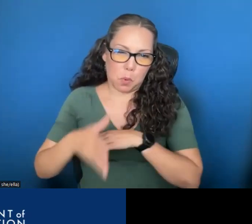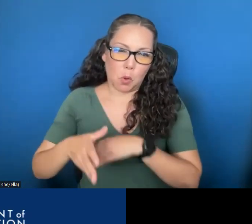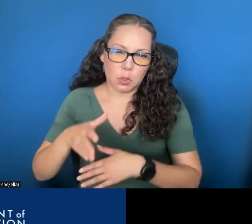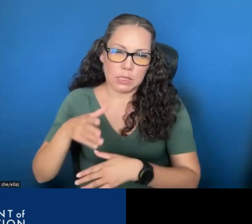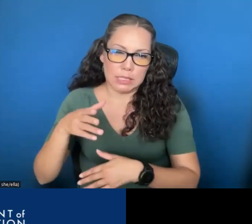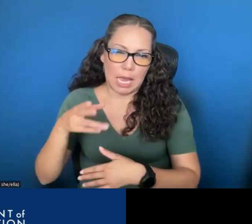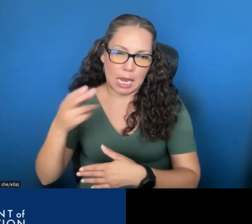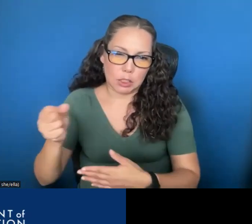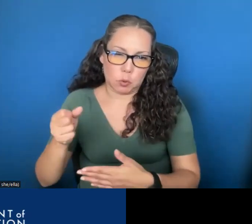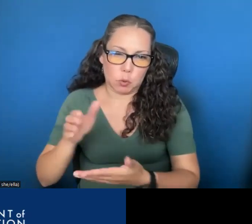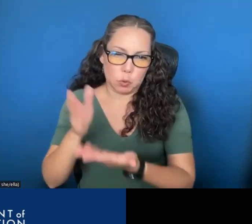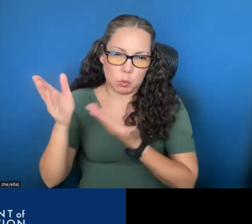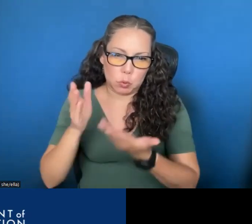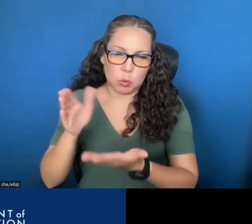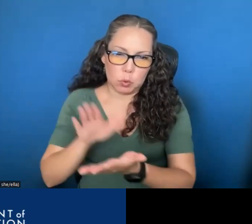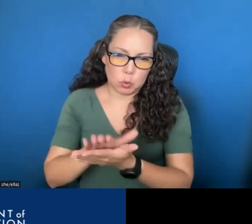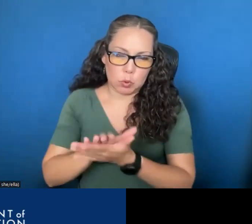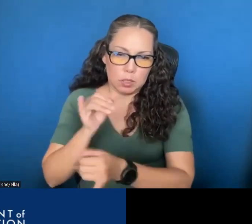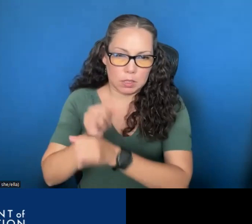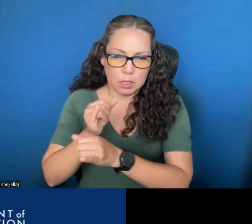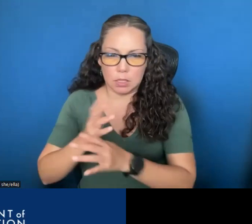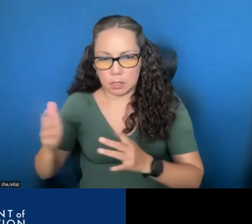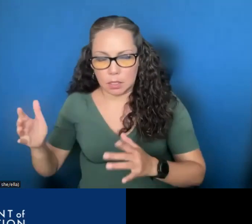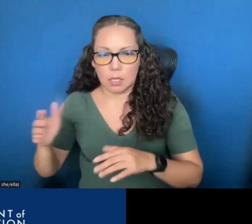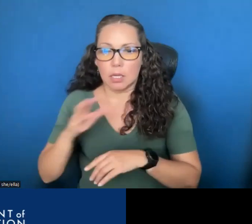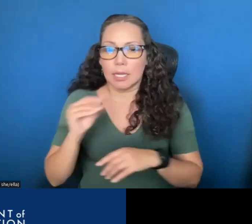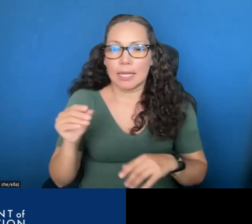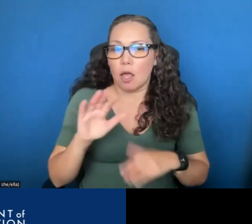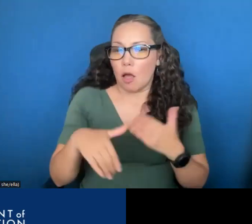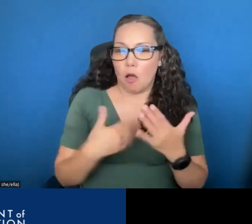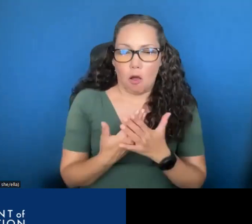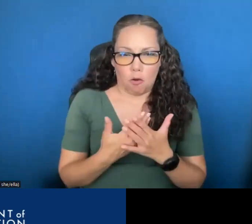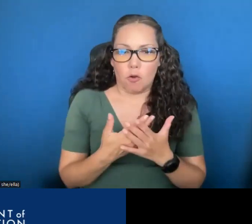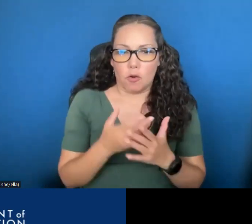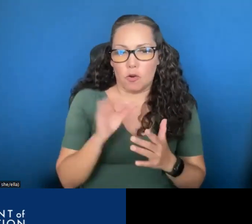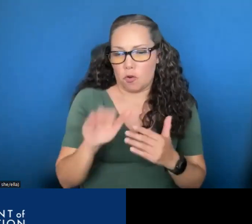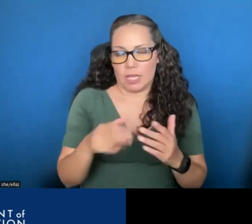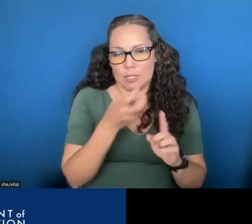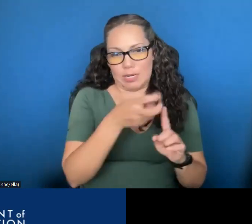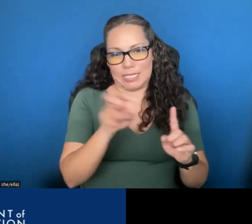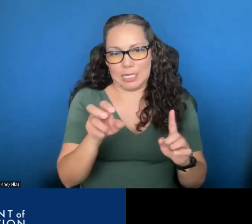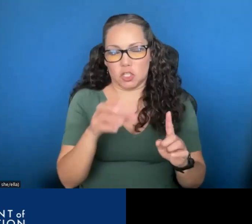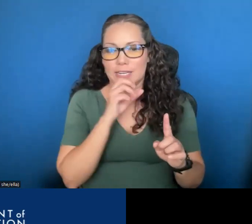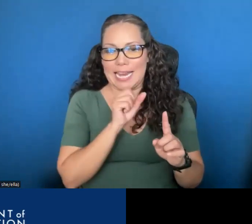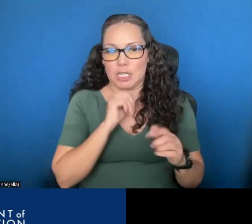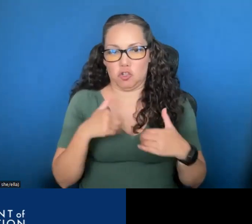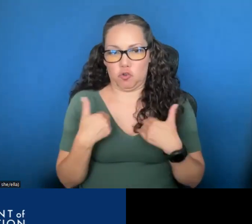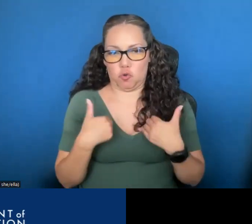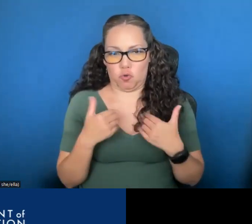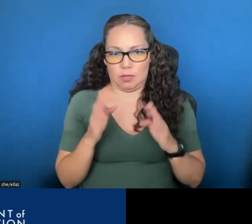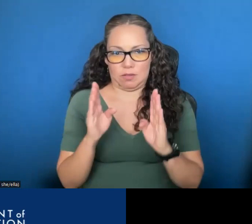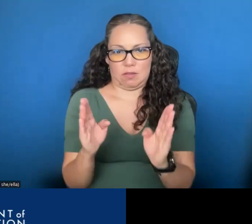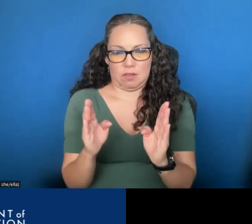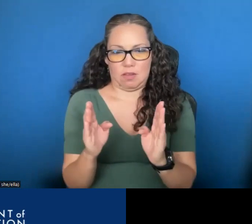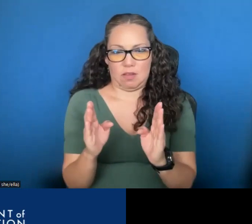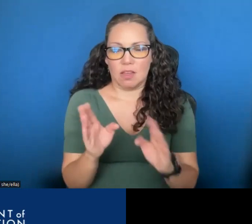serving um are within that transition age youth category uh uh then from there we have about 44%